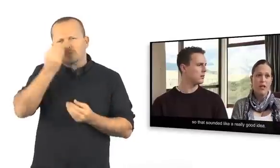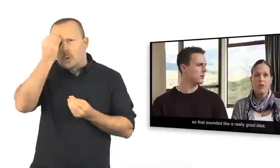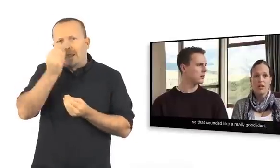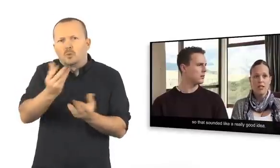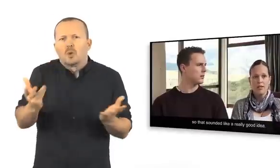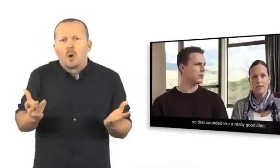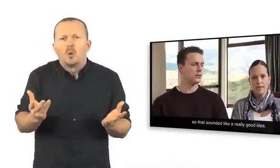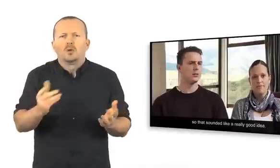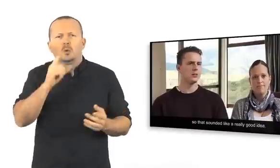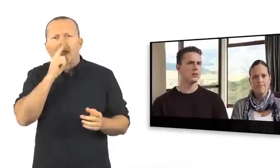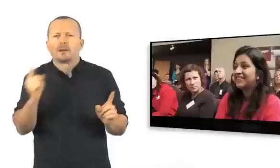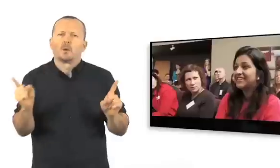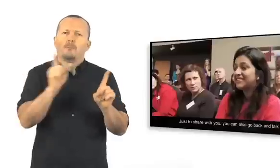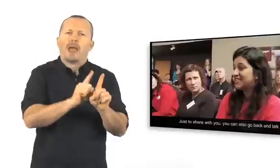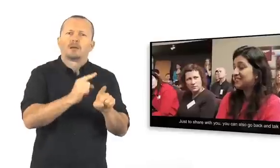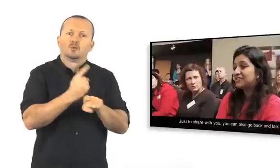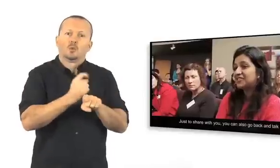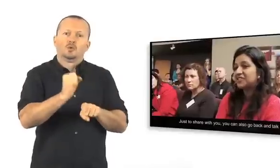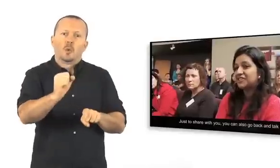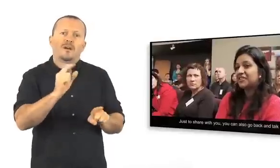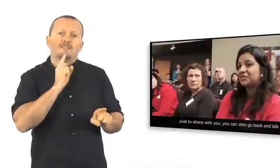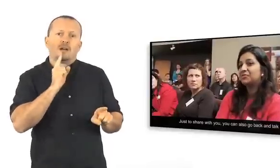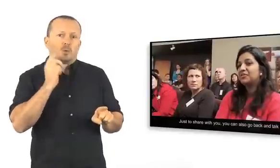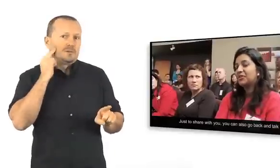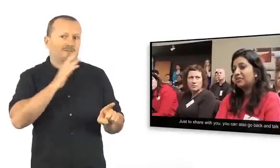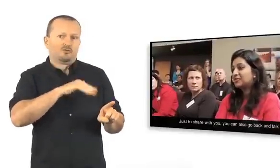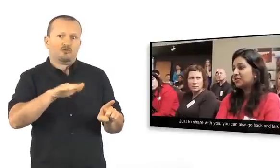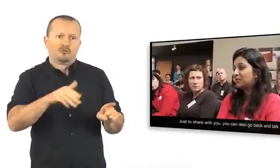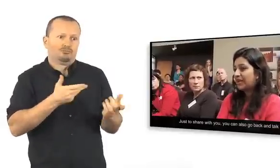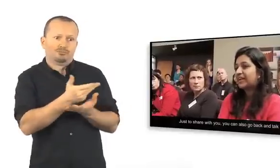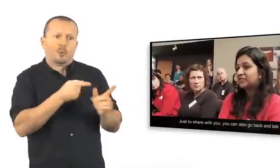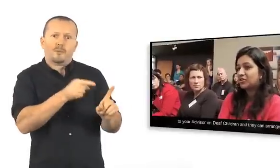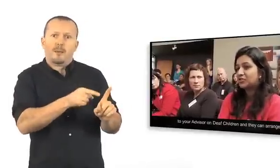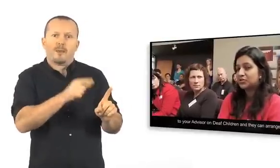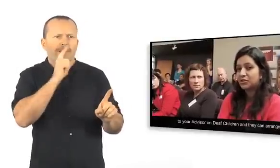like a really good idea. Workshop participant: Just to share with you and also go back and talk to your